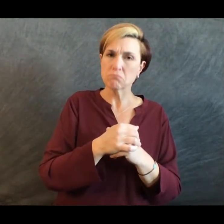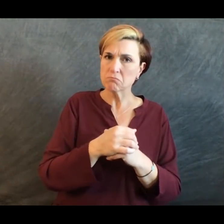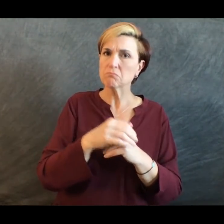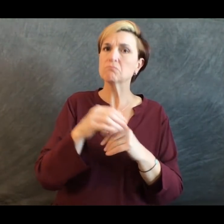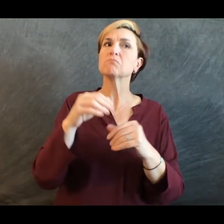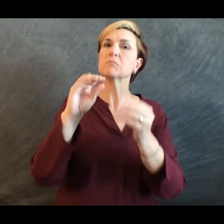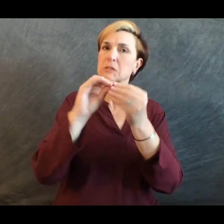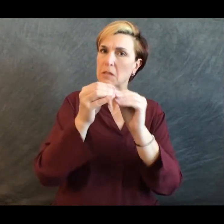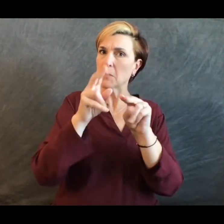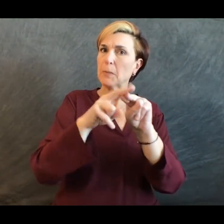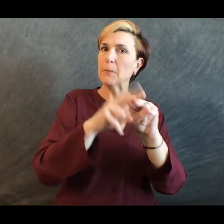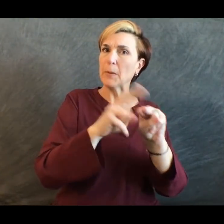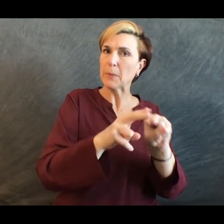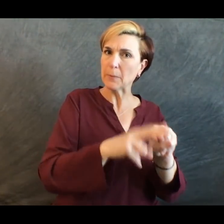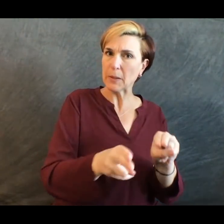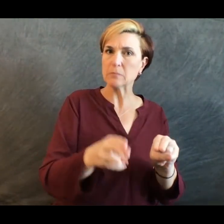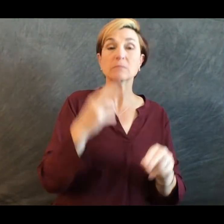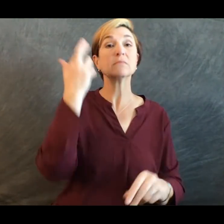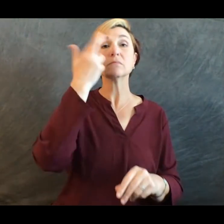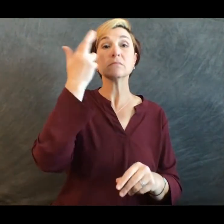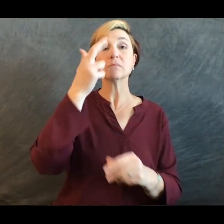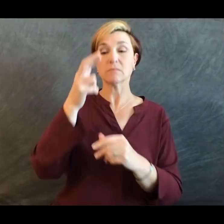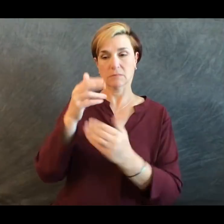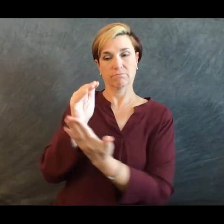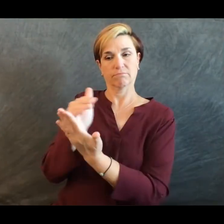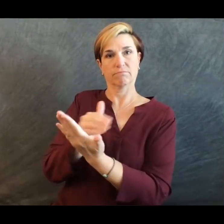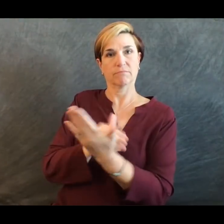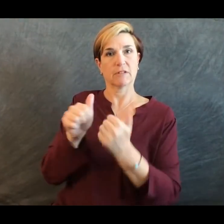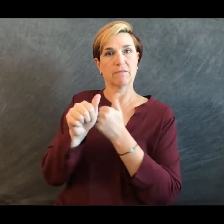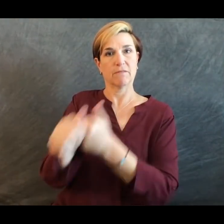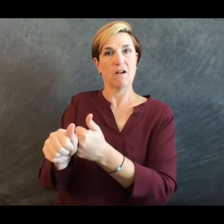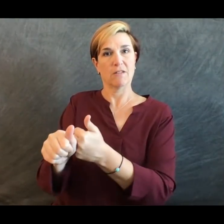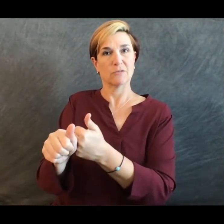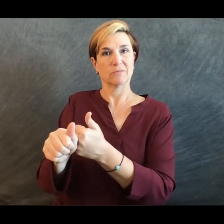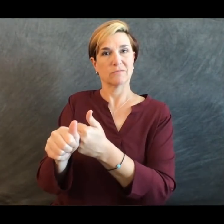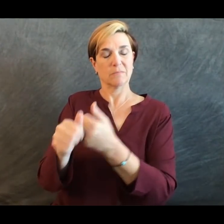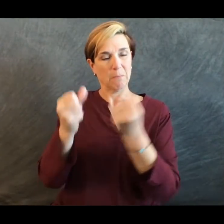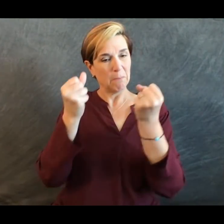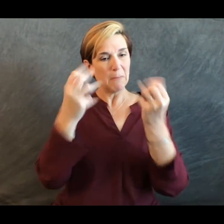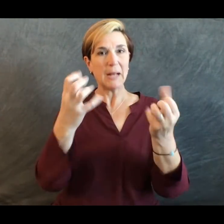so many lives we're saving so many lives compared to what it could have been so